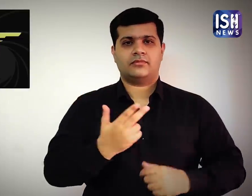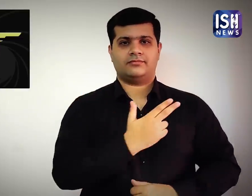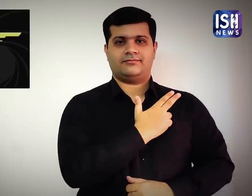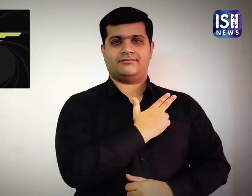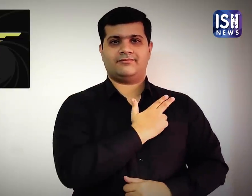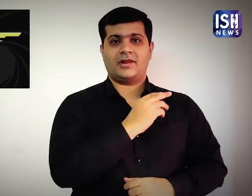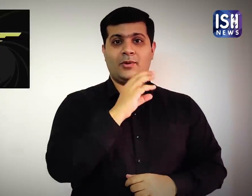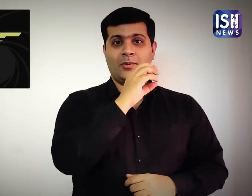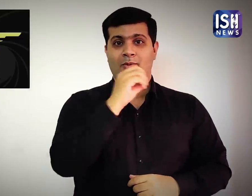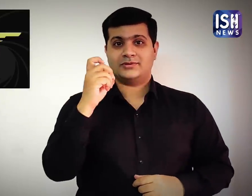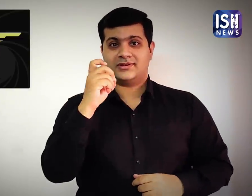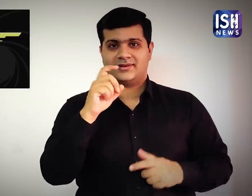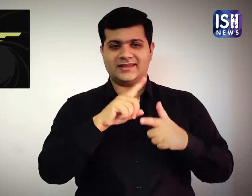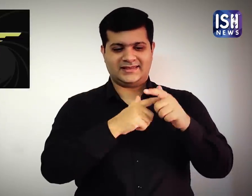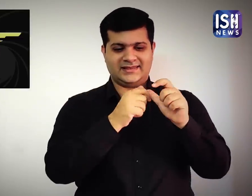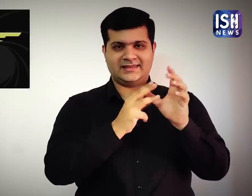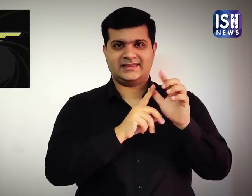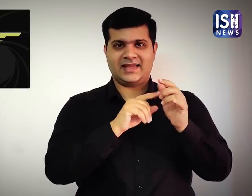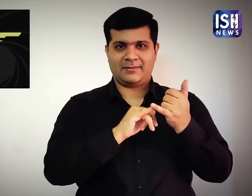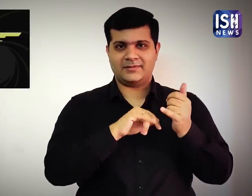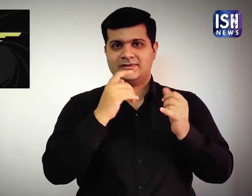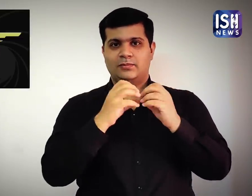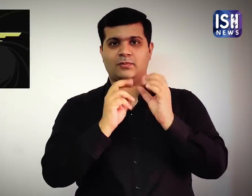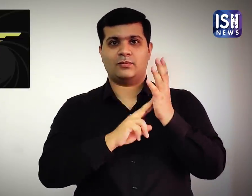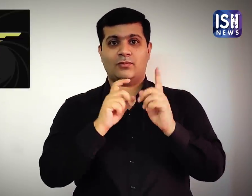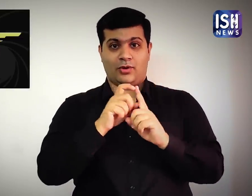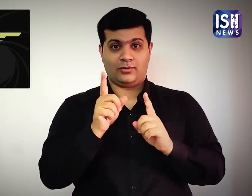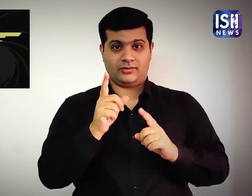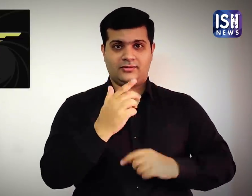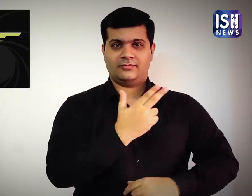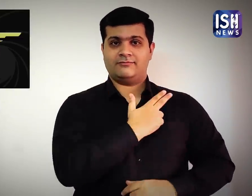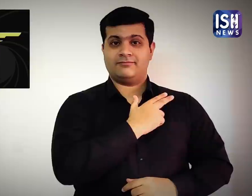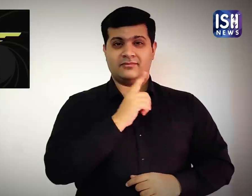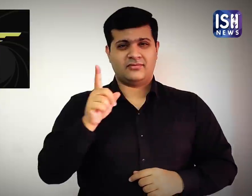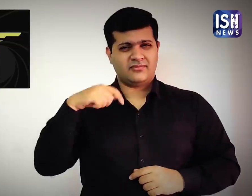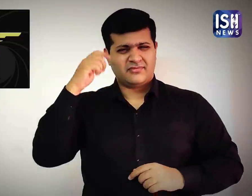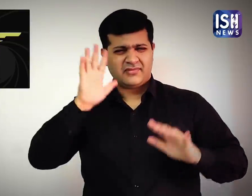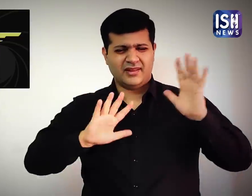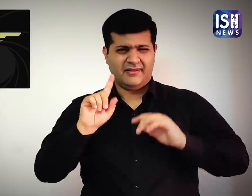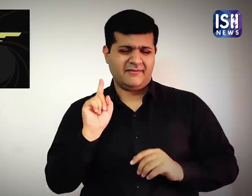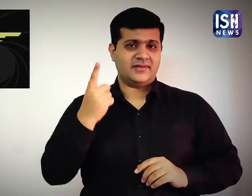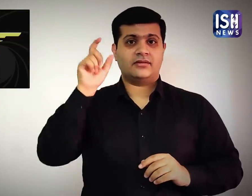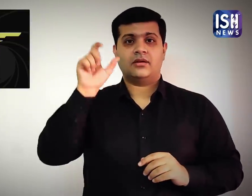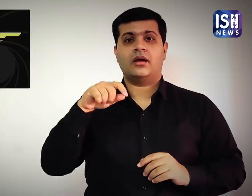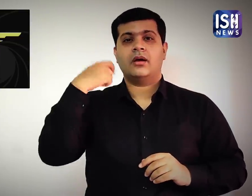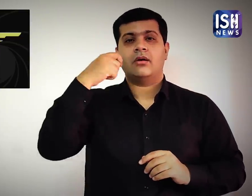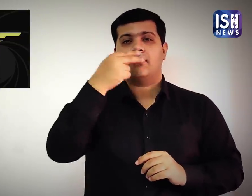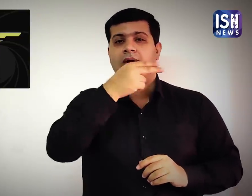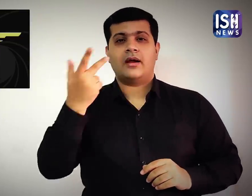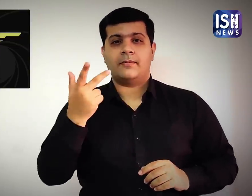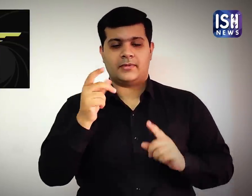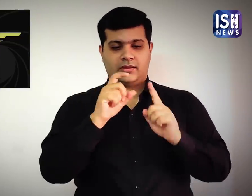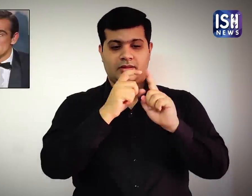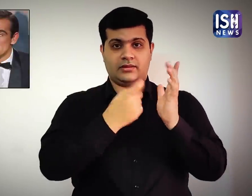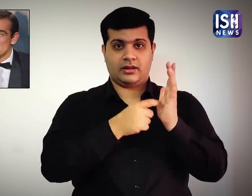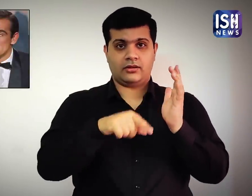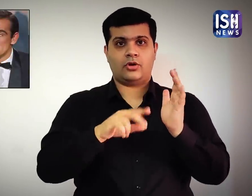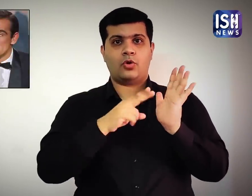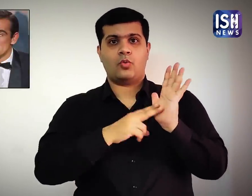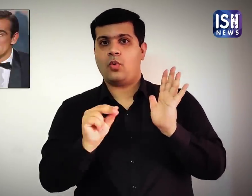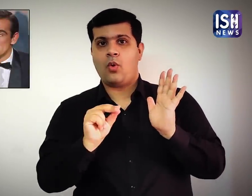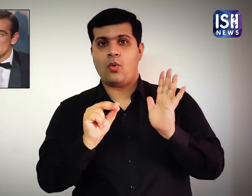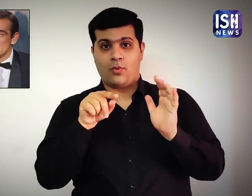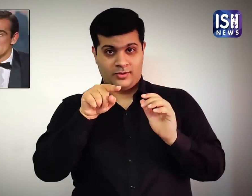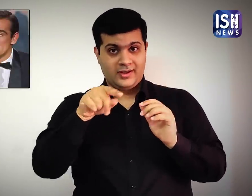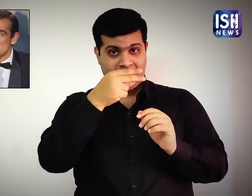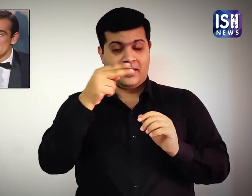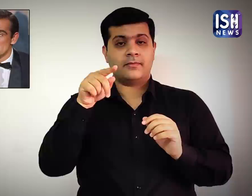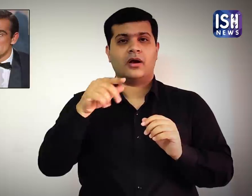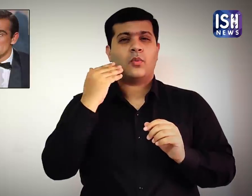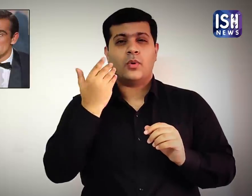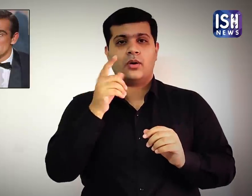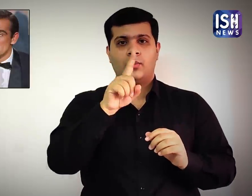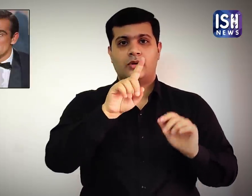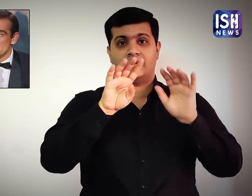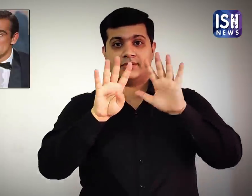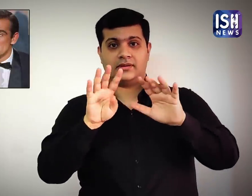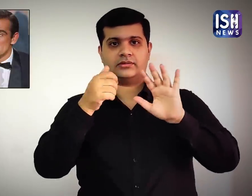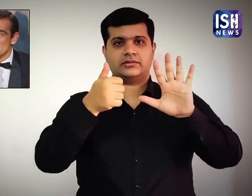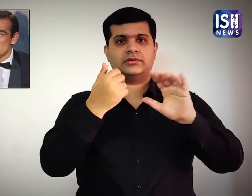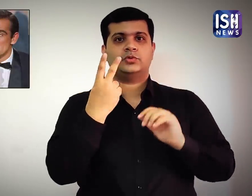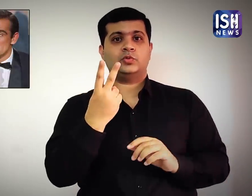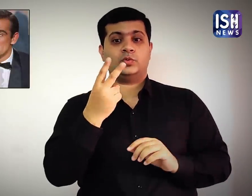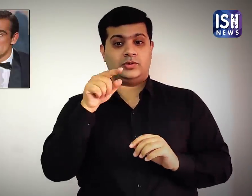He was the first person to portray the character of James Bond code name 007 in the 1962 film Dr. No.